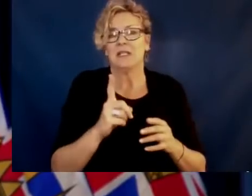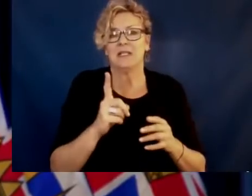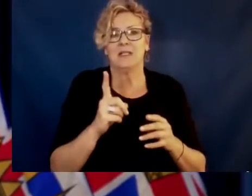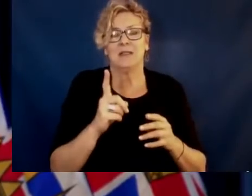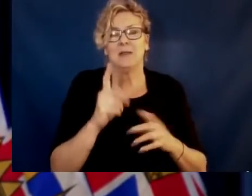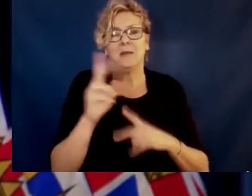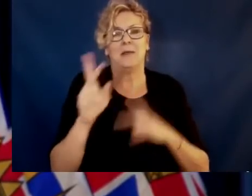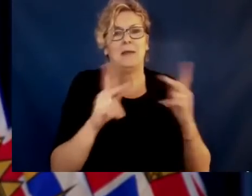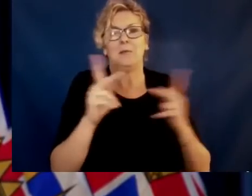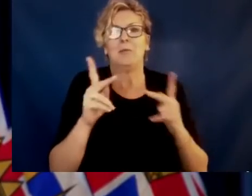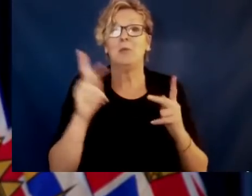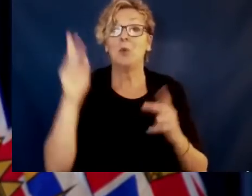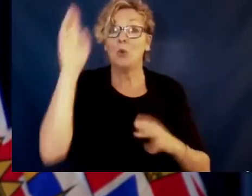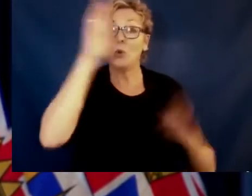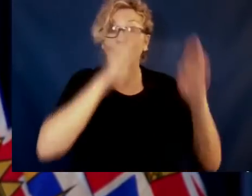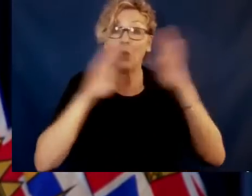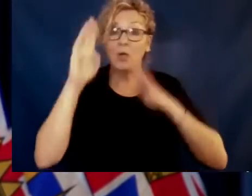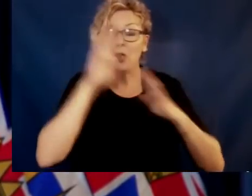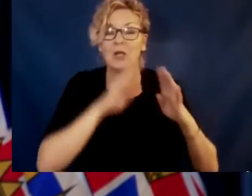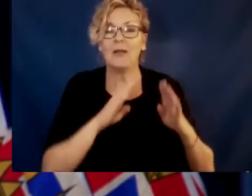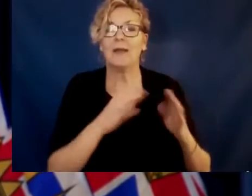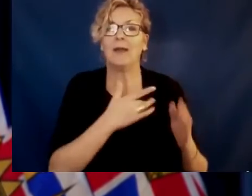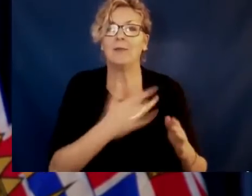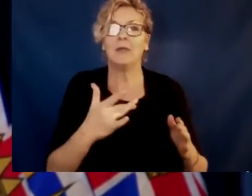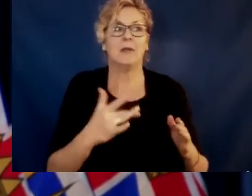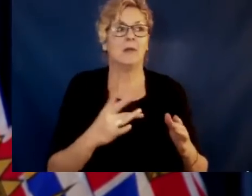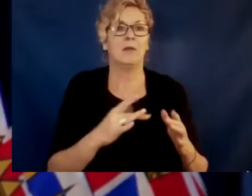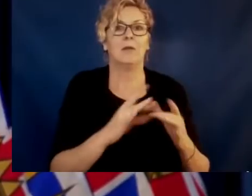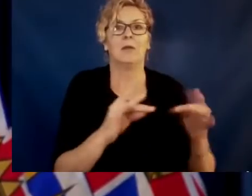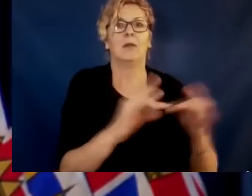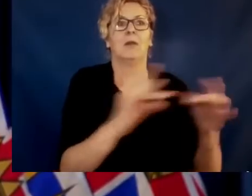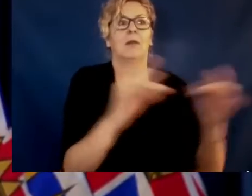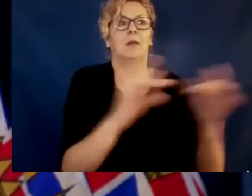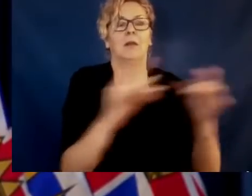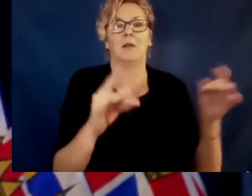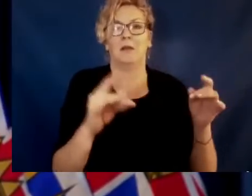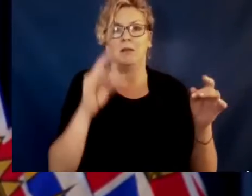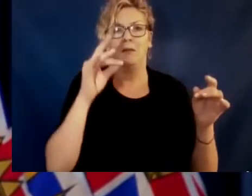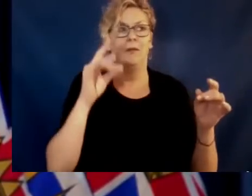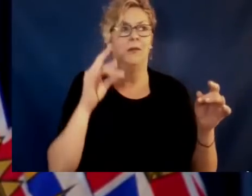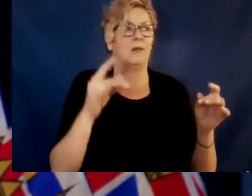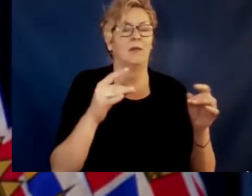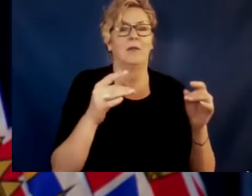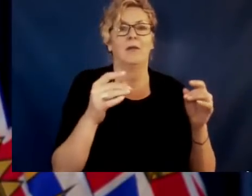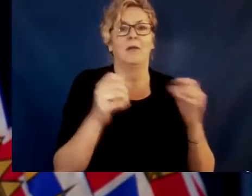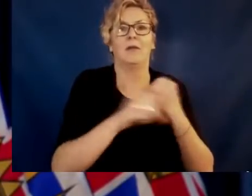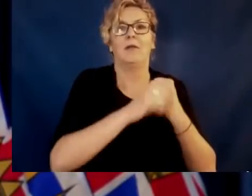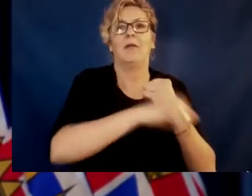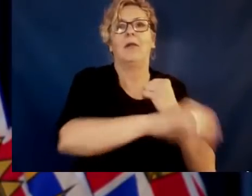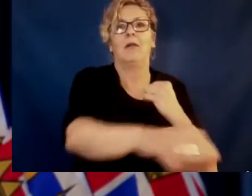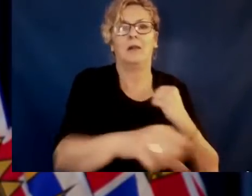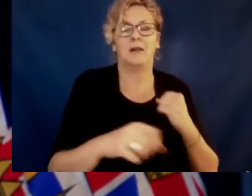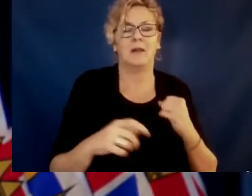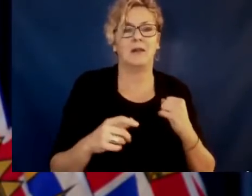I know parents are worried, and sometimes that anxiety spreads to our children too and our kids are a little concerned.